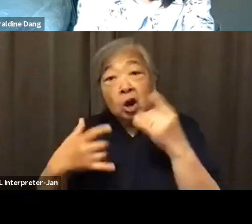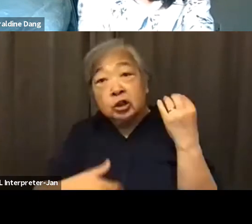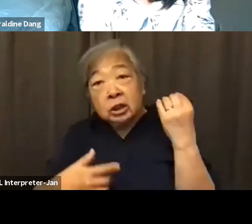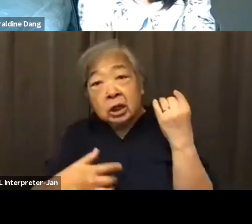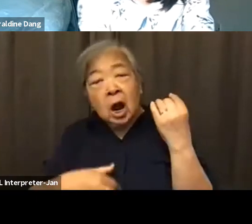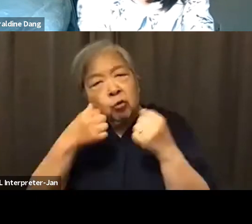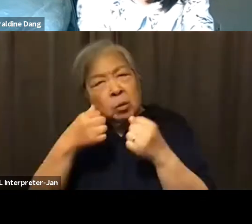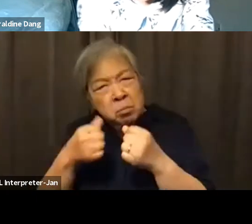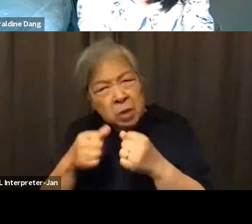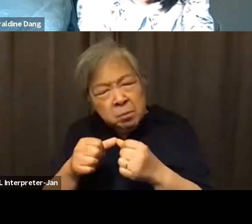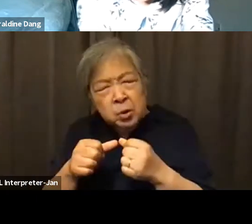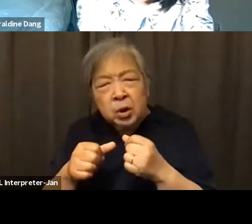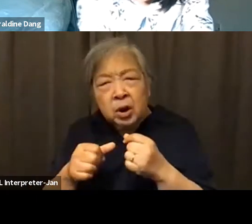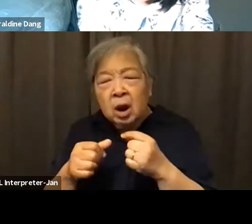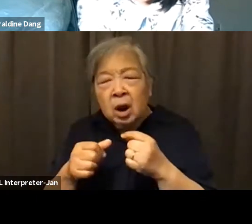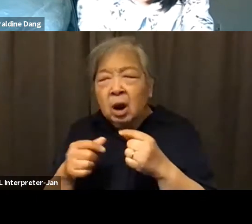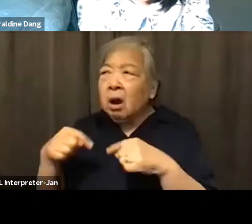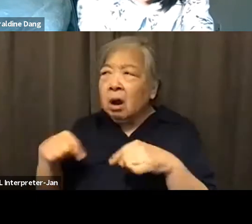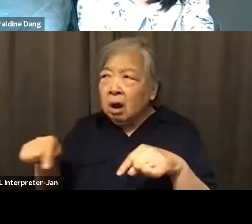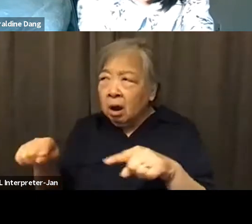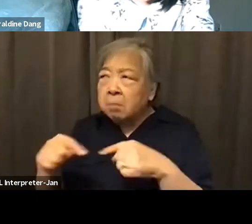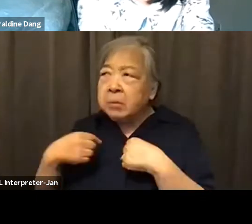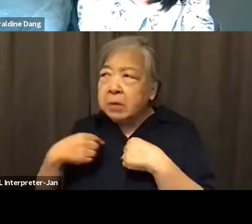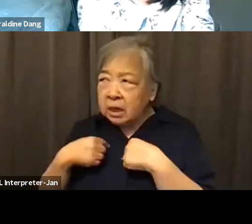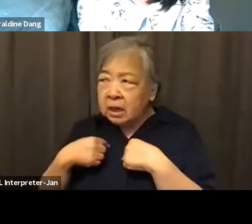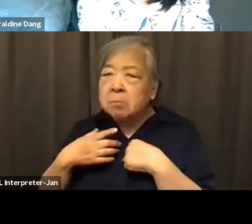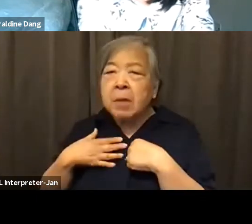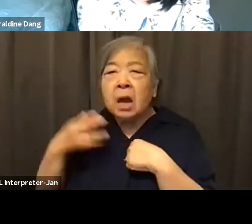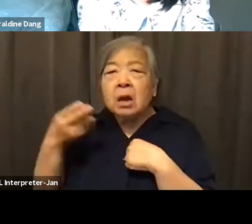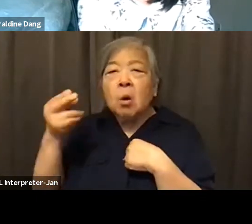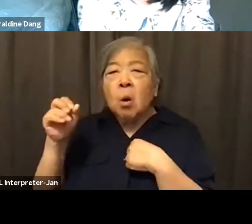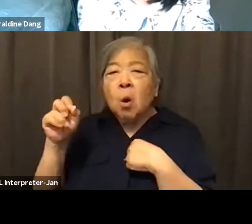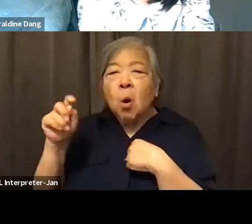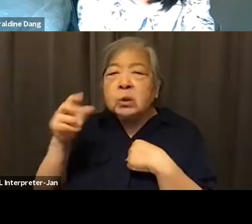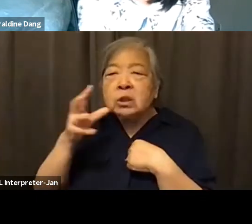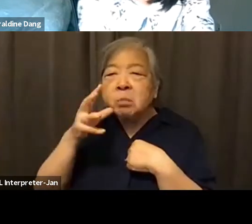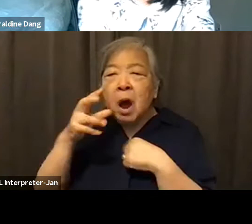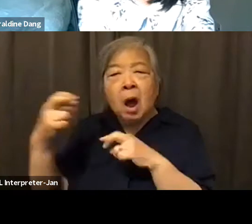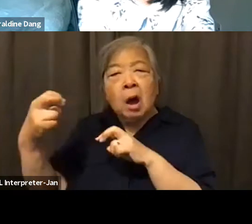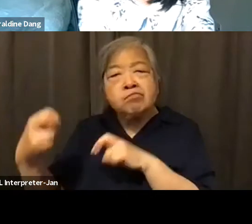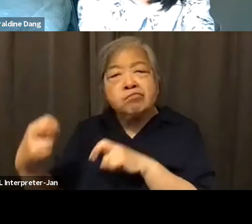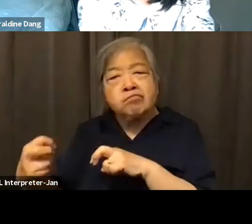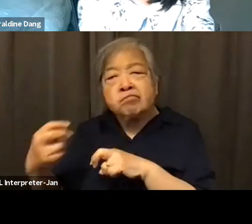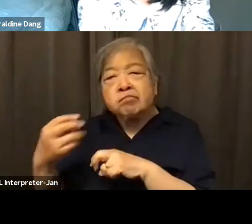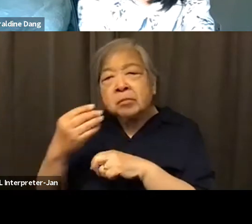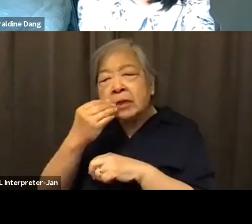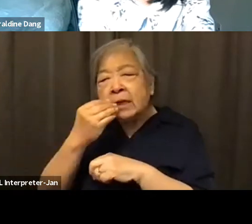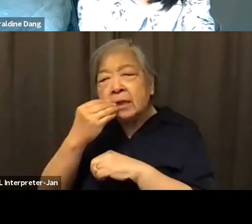this, we were having dinner with my host mom, and I don't know what I was talking to her